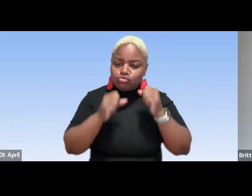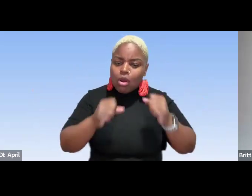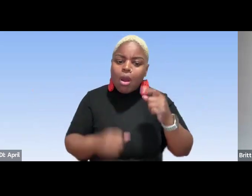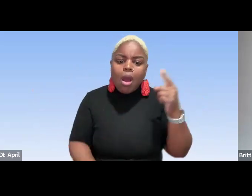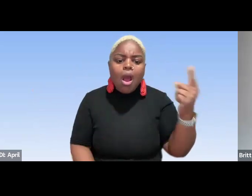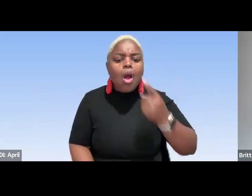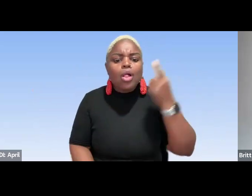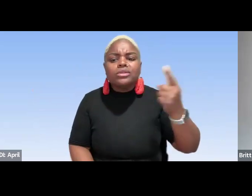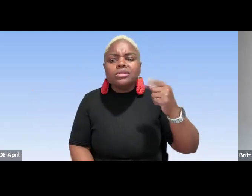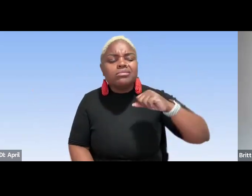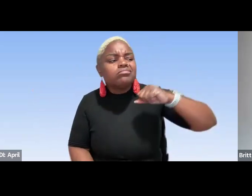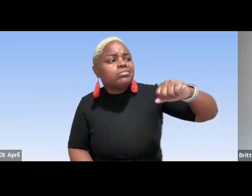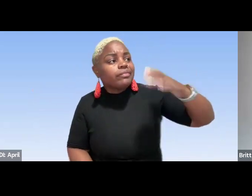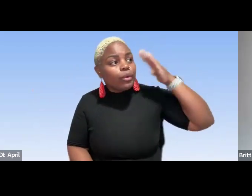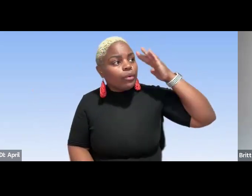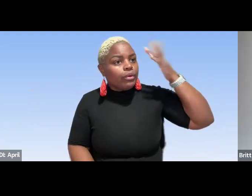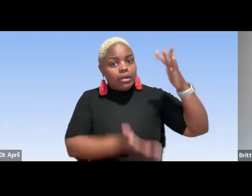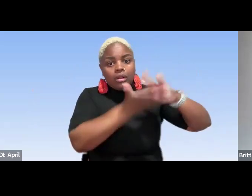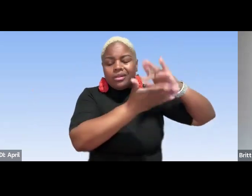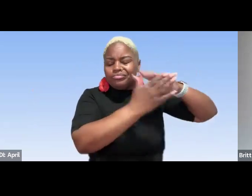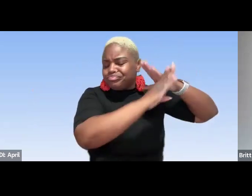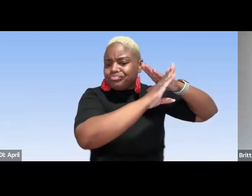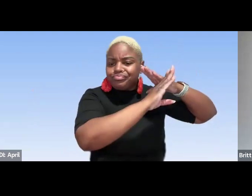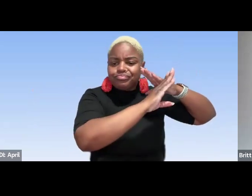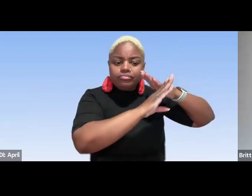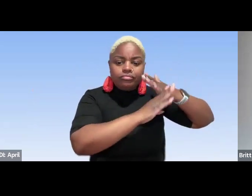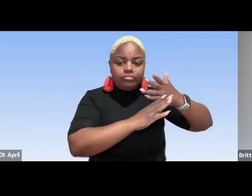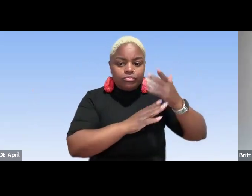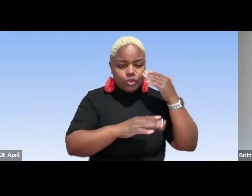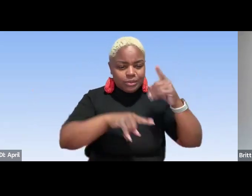and honoring the, the interdependence that is us,